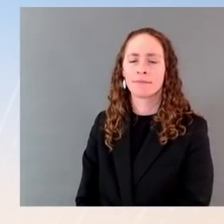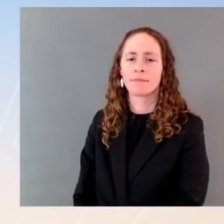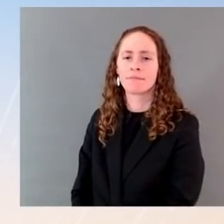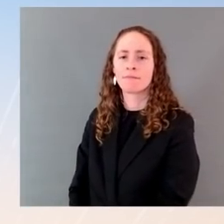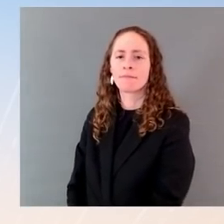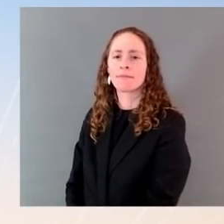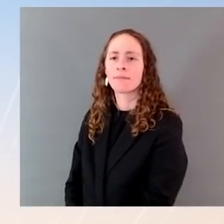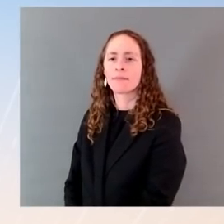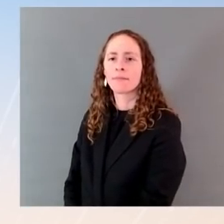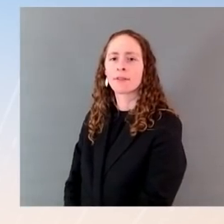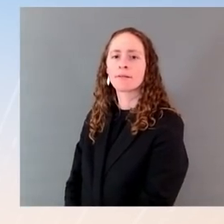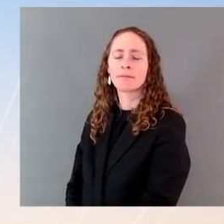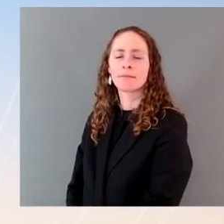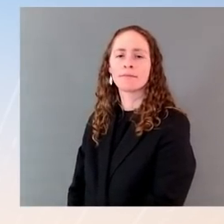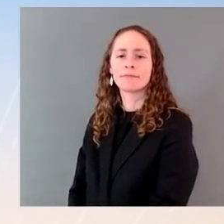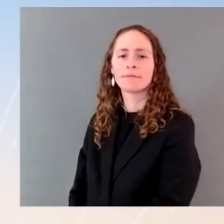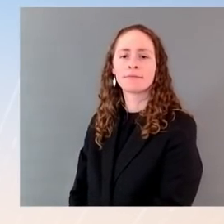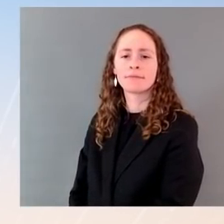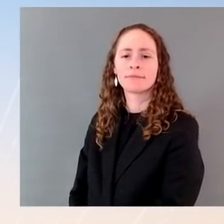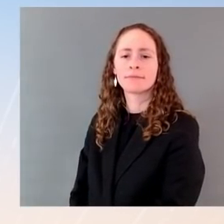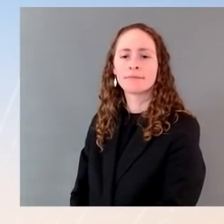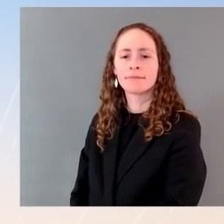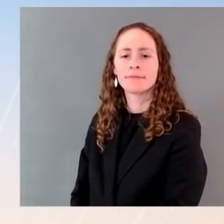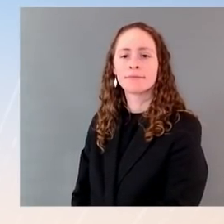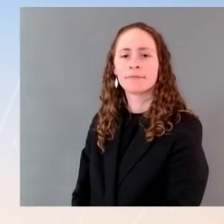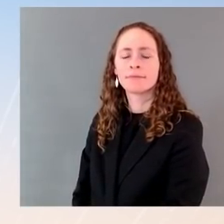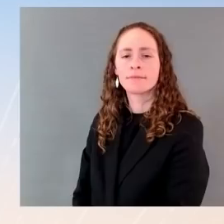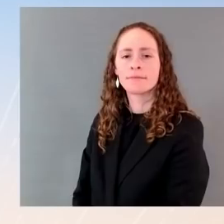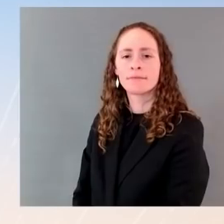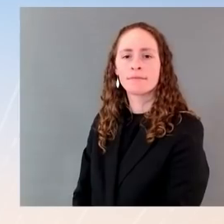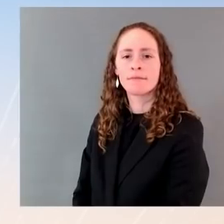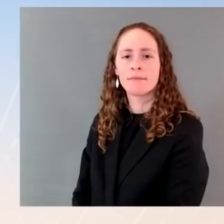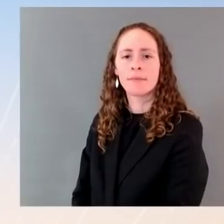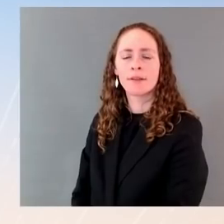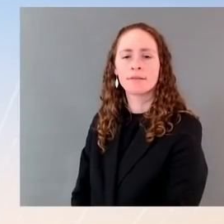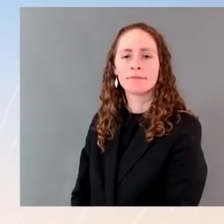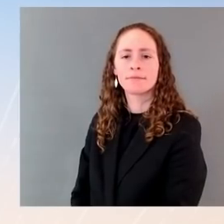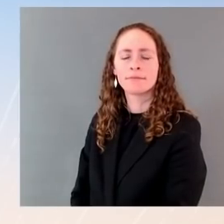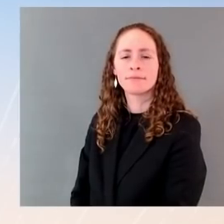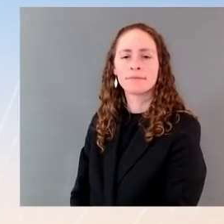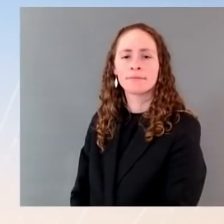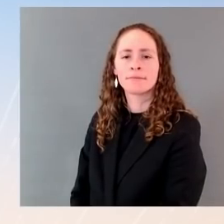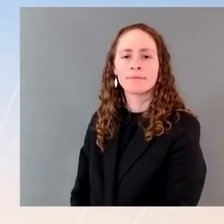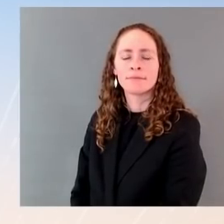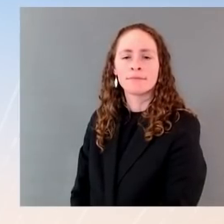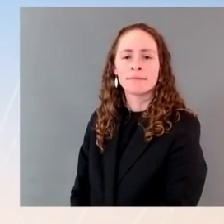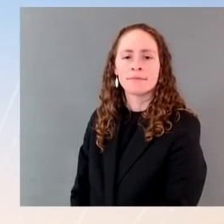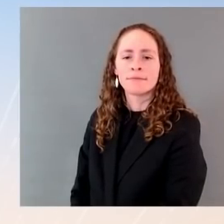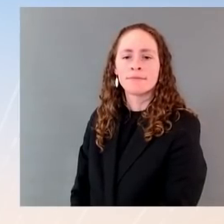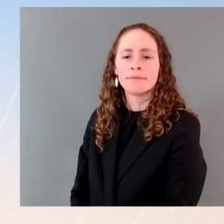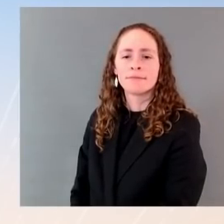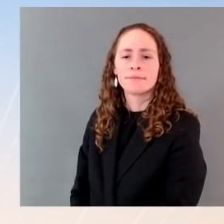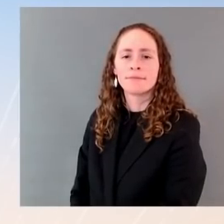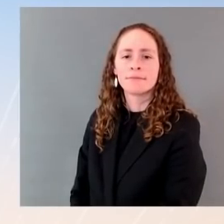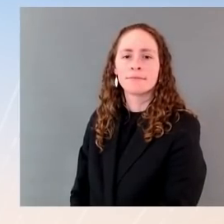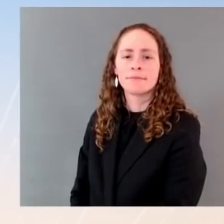and the results on the vaccines -- not just being fully vaccinated, but now the boosters as the vaccines are waning.